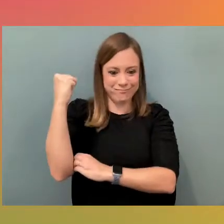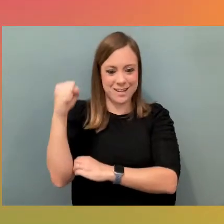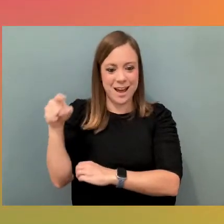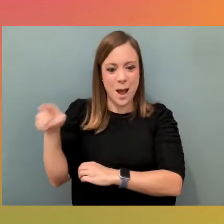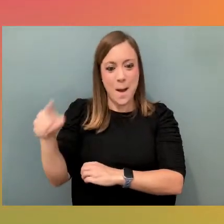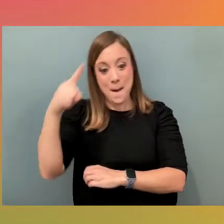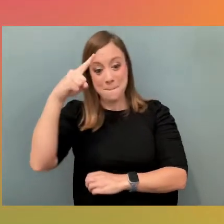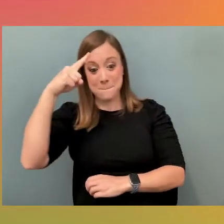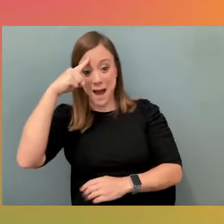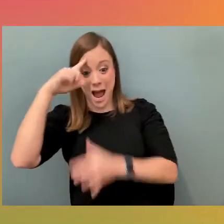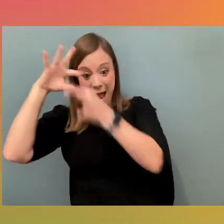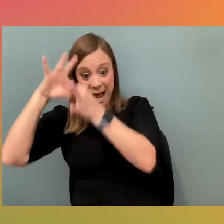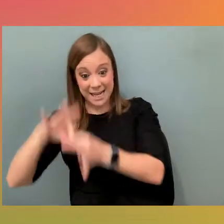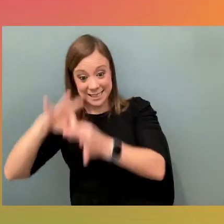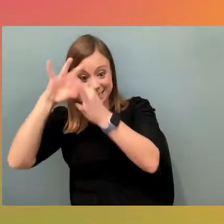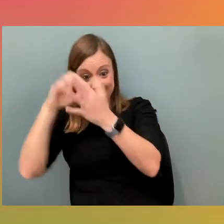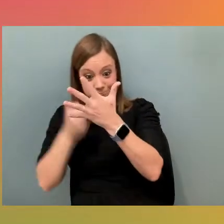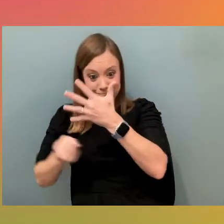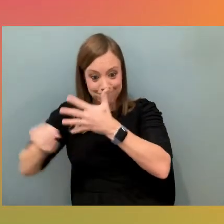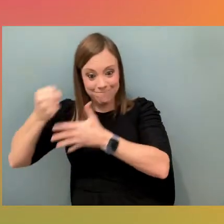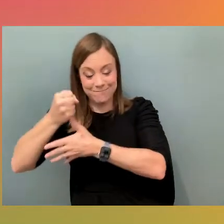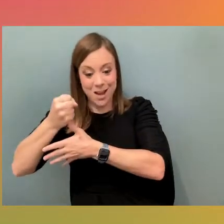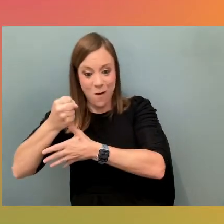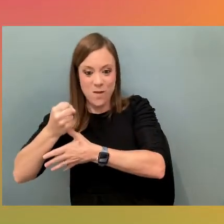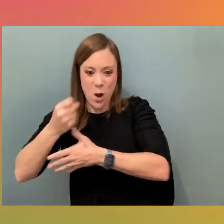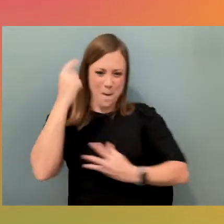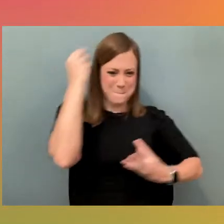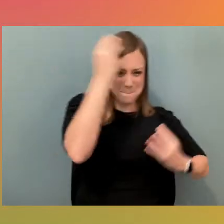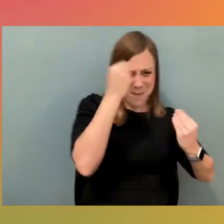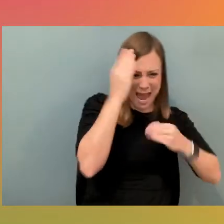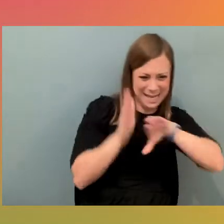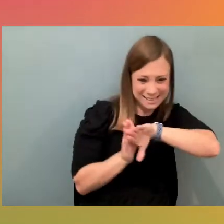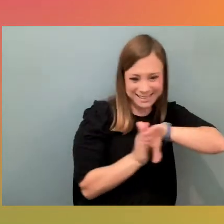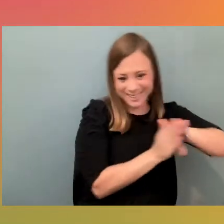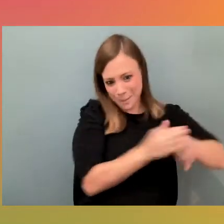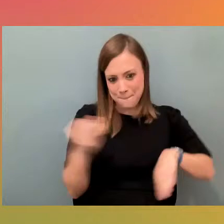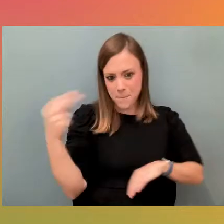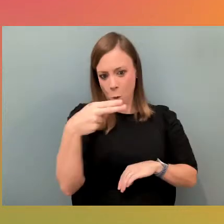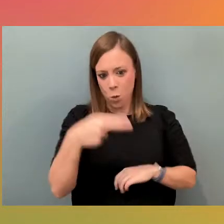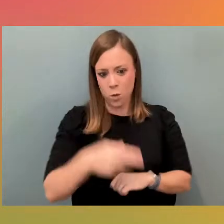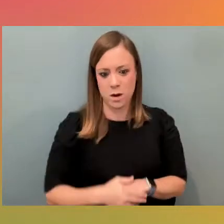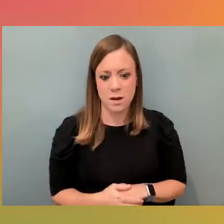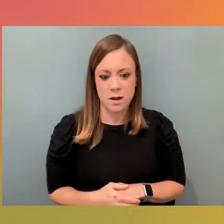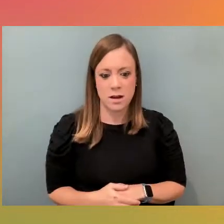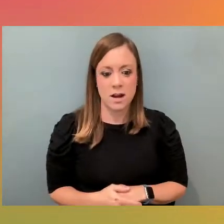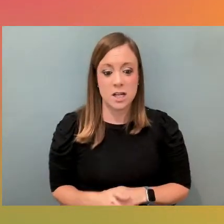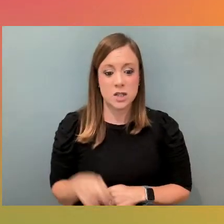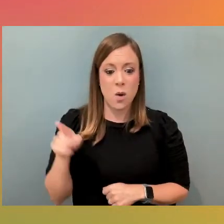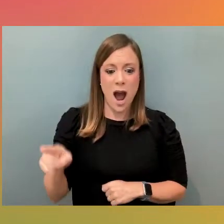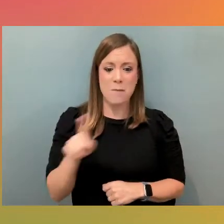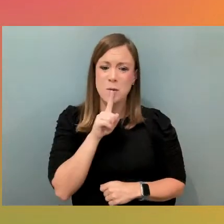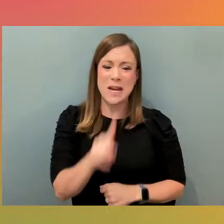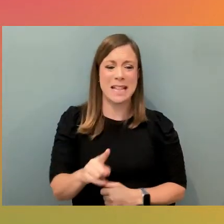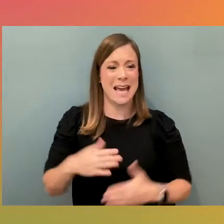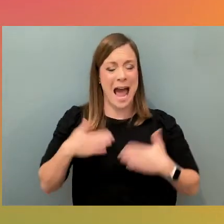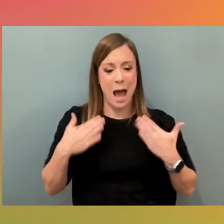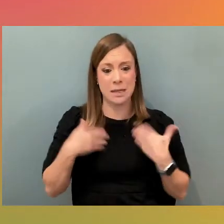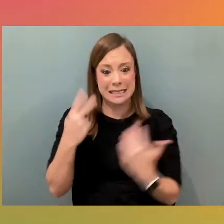WELCOME TO SUMMER SOLSTICE YOGA IN TIMES SQUARE. MIND OVER BADNESS. I AM GRATEFUL TO SEE YOU. INDIA DELEGATE AND ALL THE OTHER GUESTS THAT HAVE BEEN